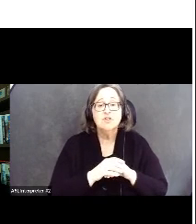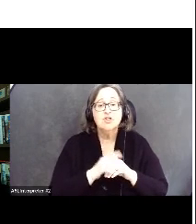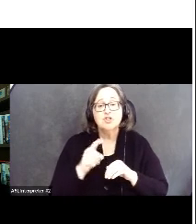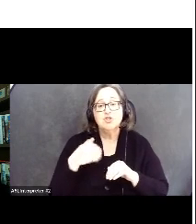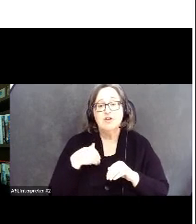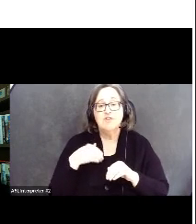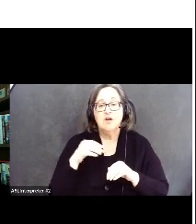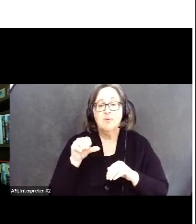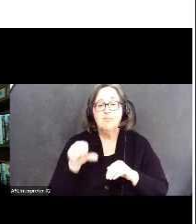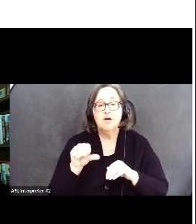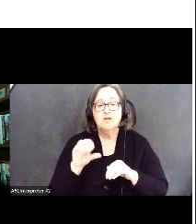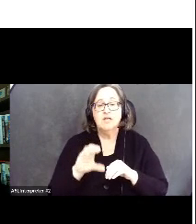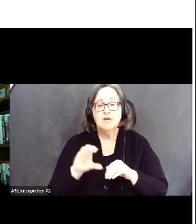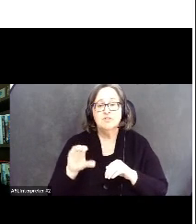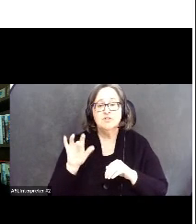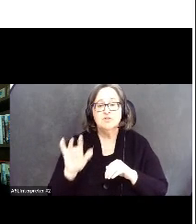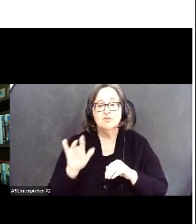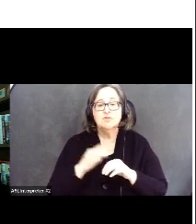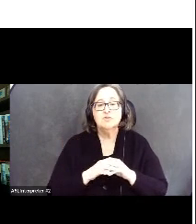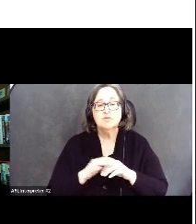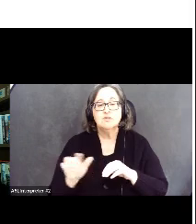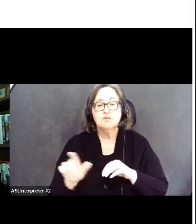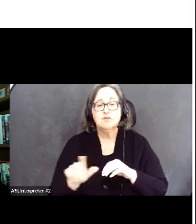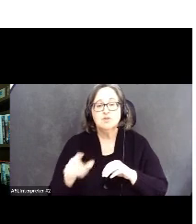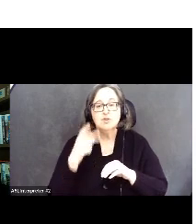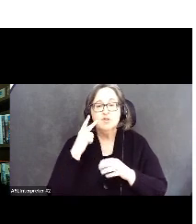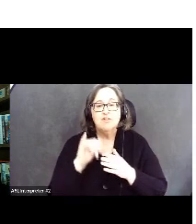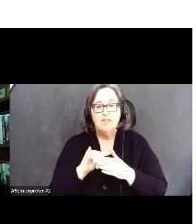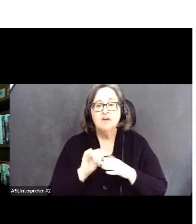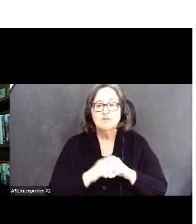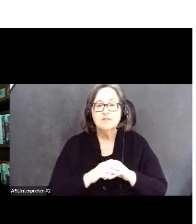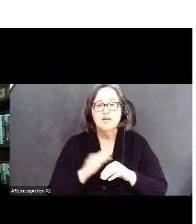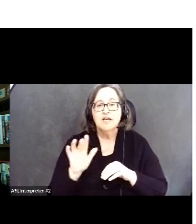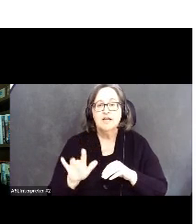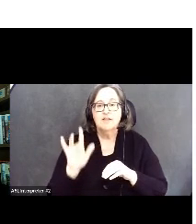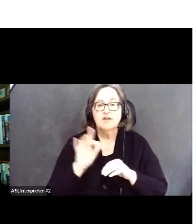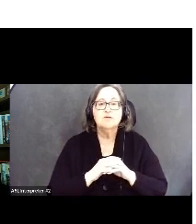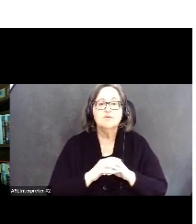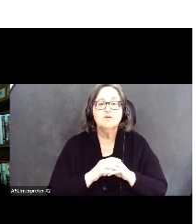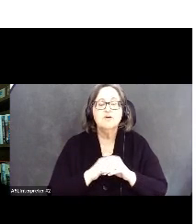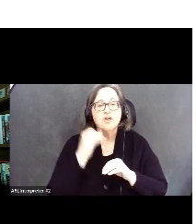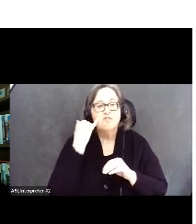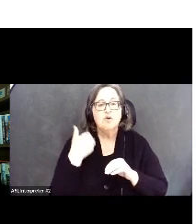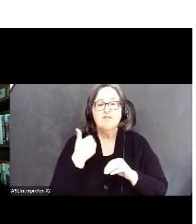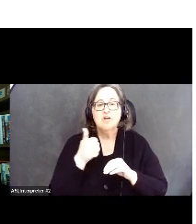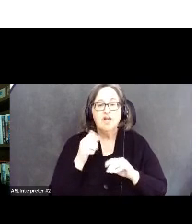the bottom of your screen. Again, move your cursor to see that button. If you have any questions/any